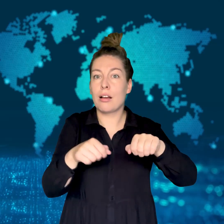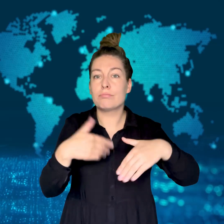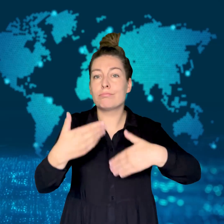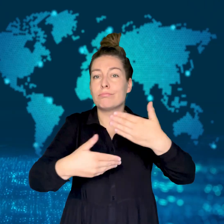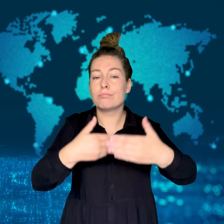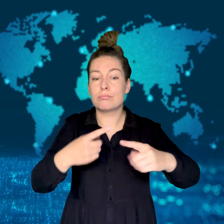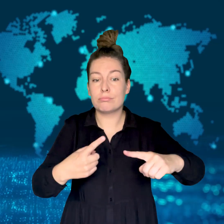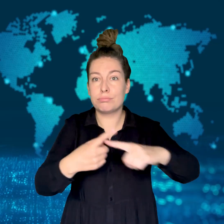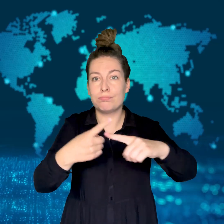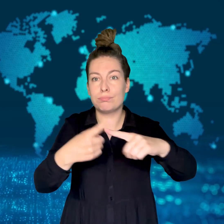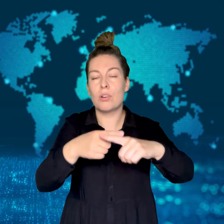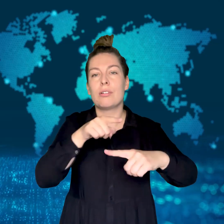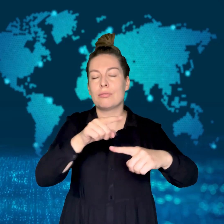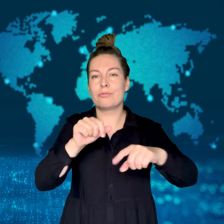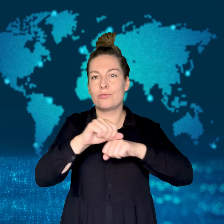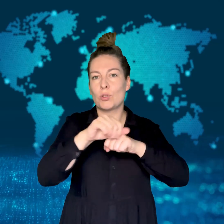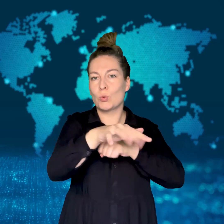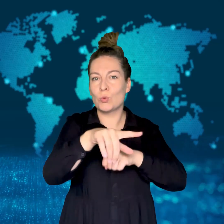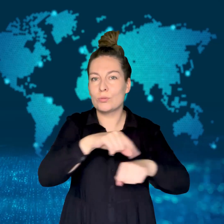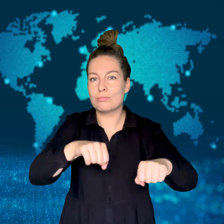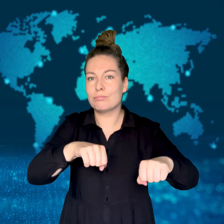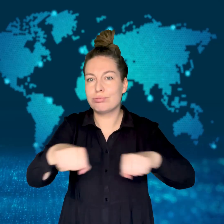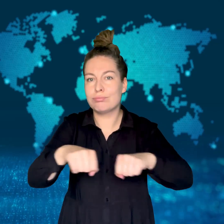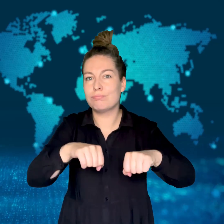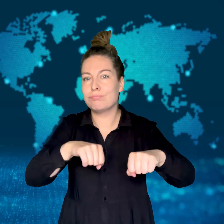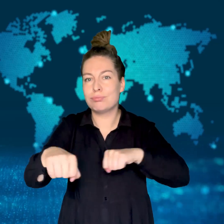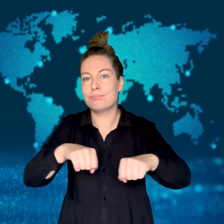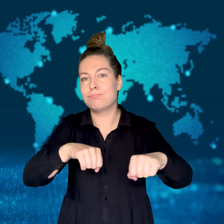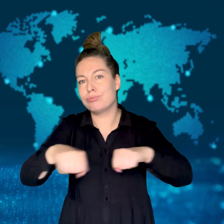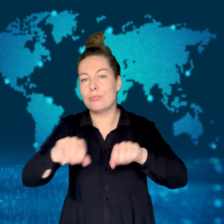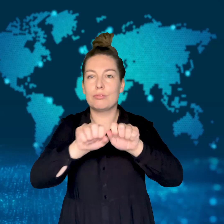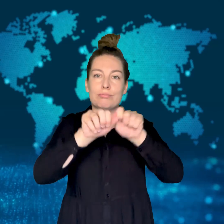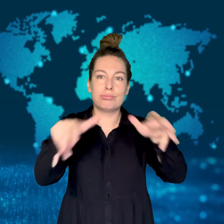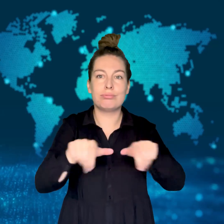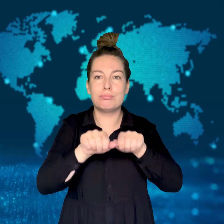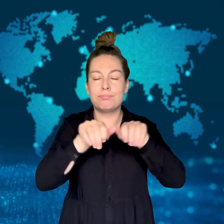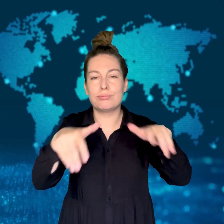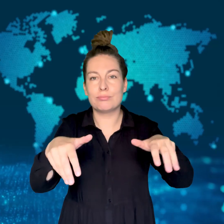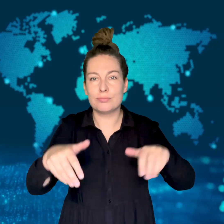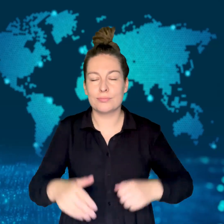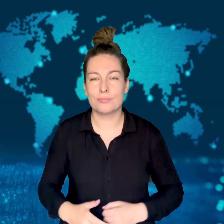they can cause earthquakes and volcanic eruptions.